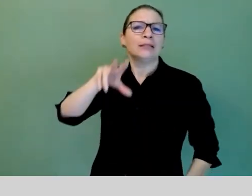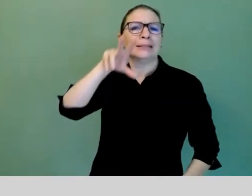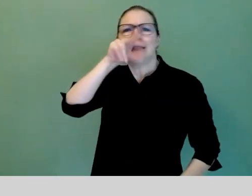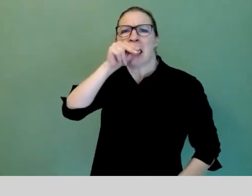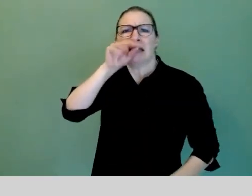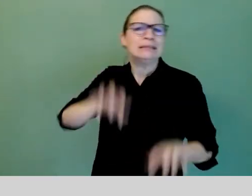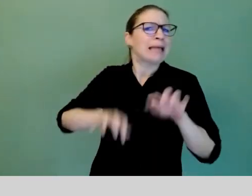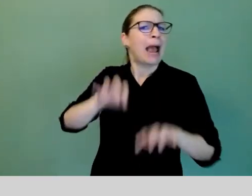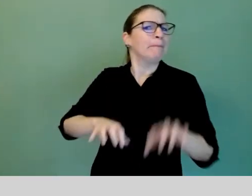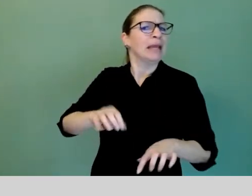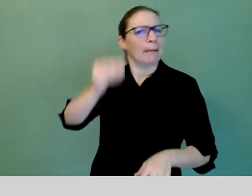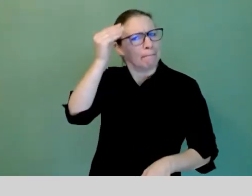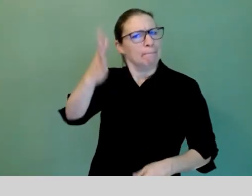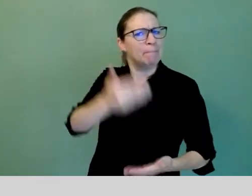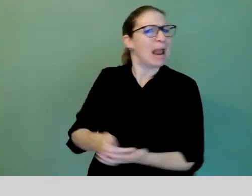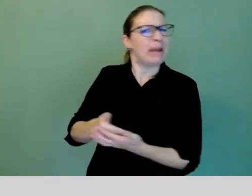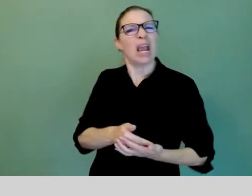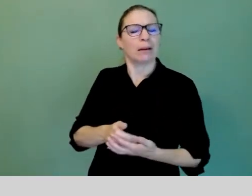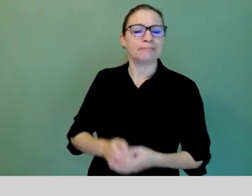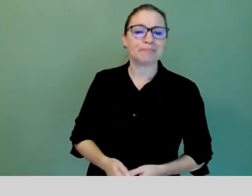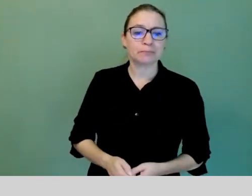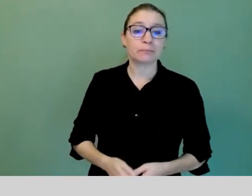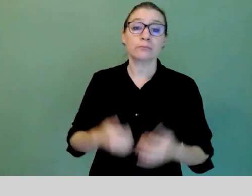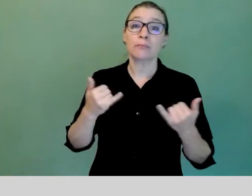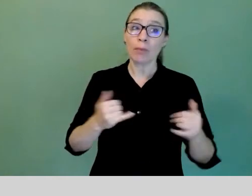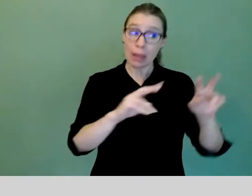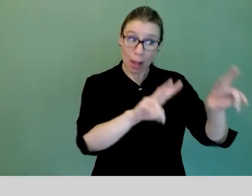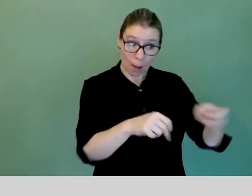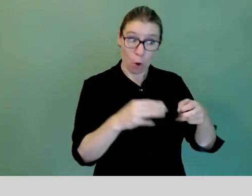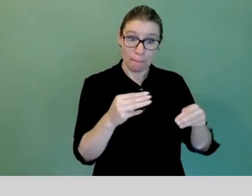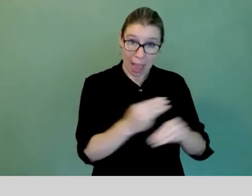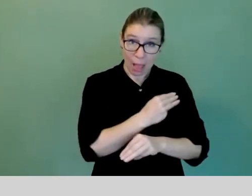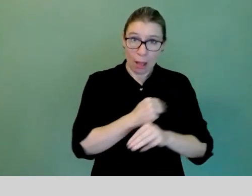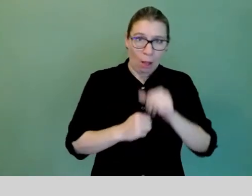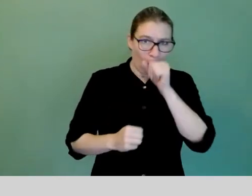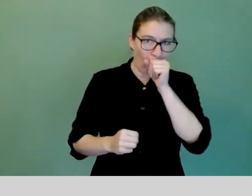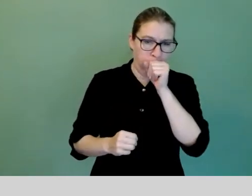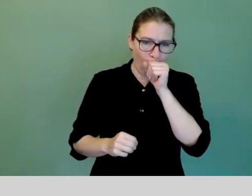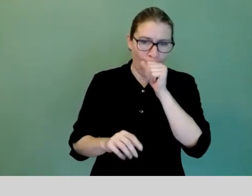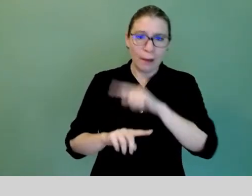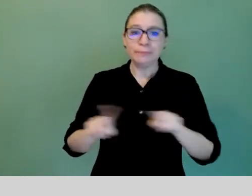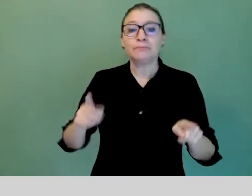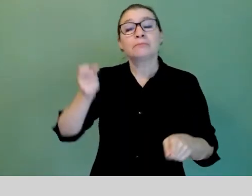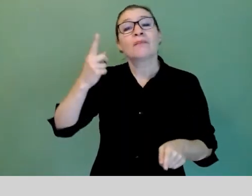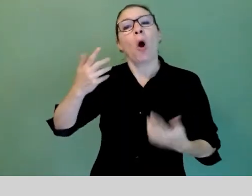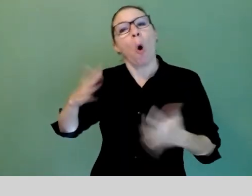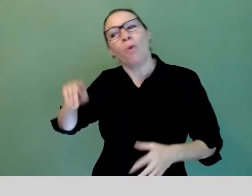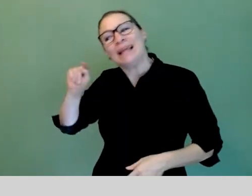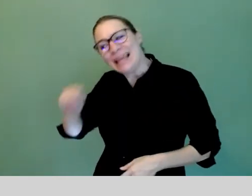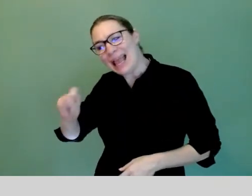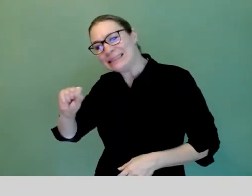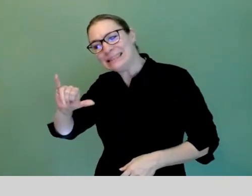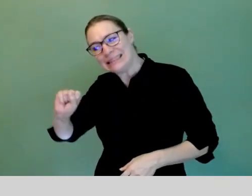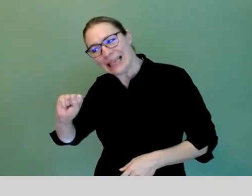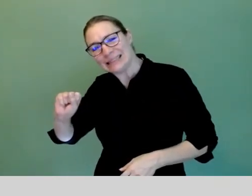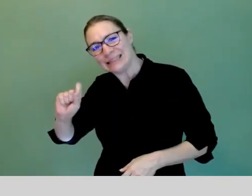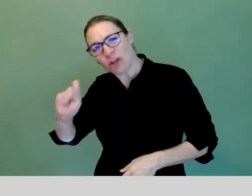So now I import math, but because it's in sys.modules already, Python thinks math has already been loaded,